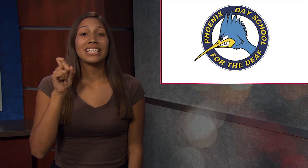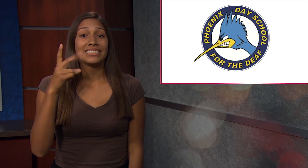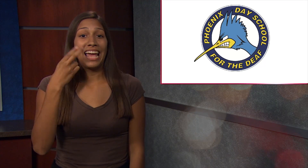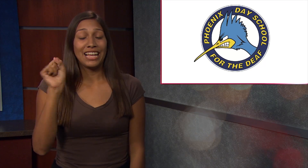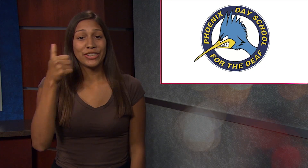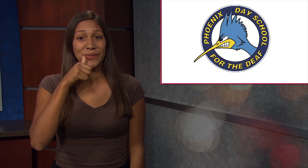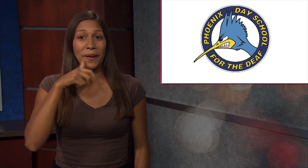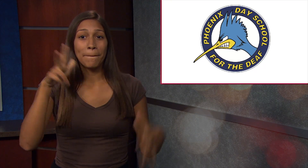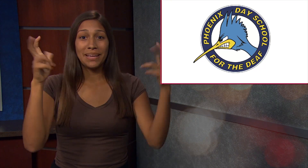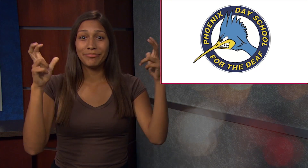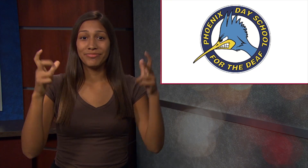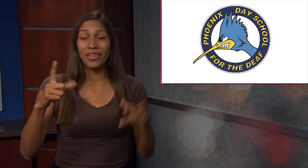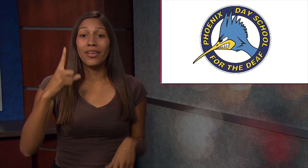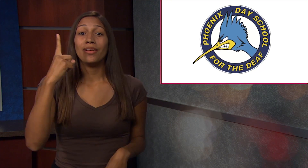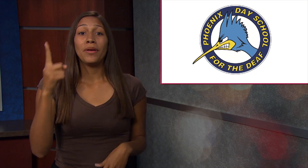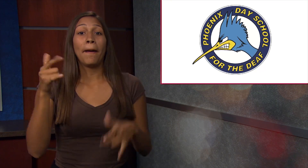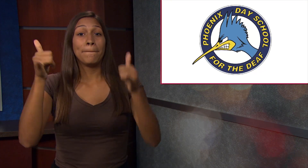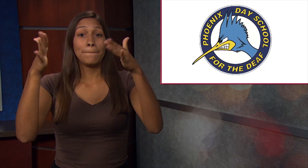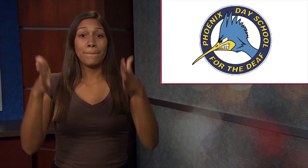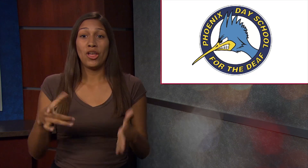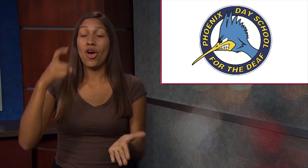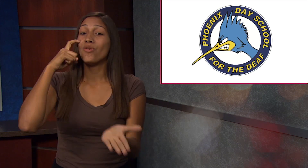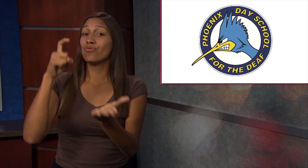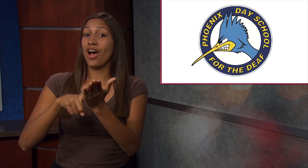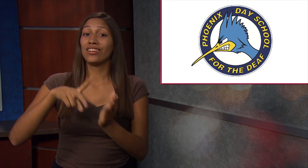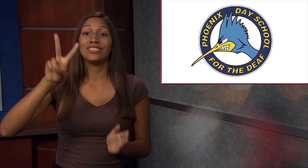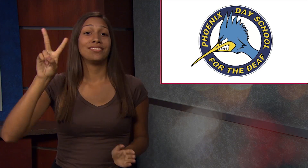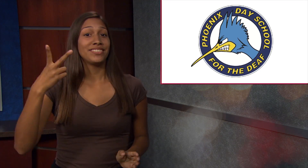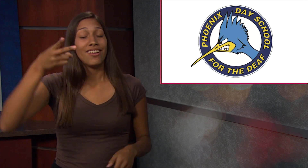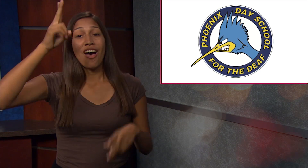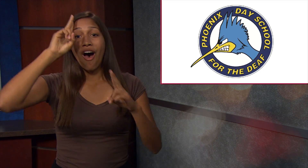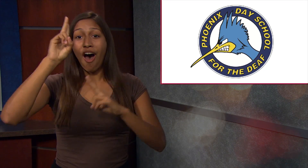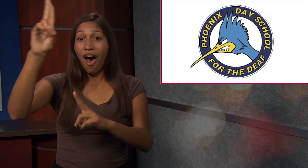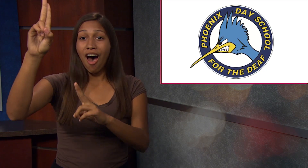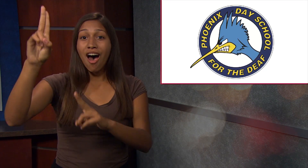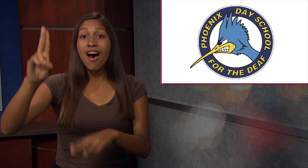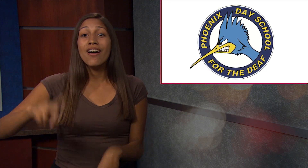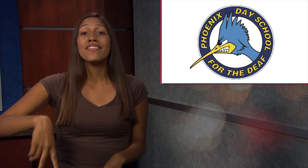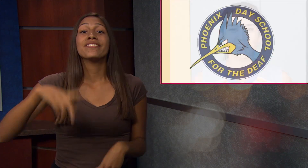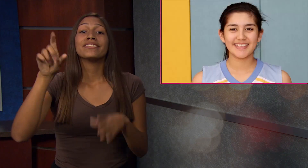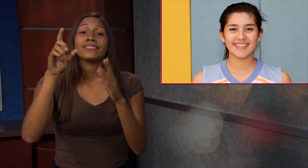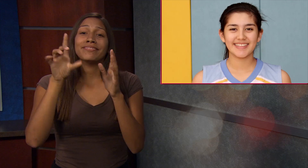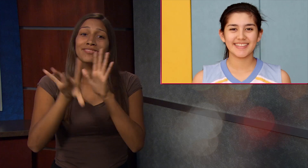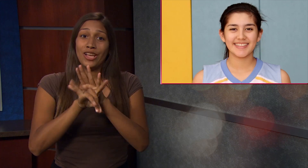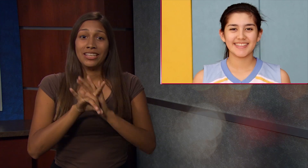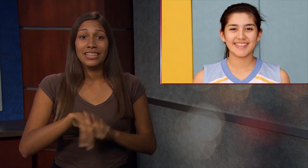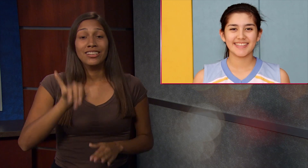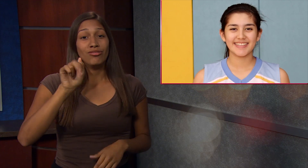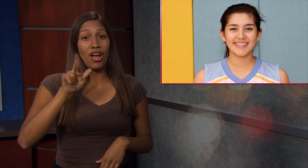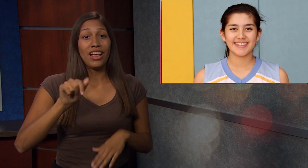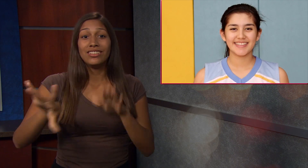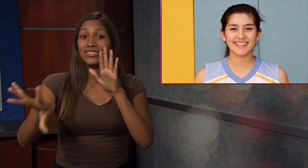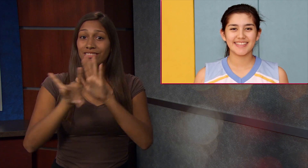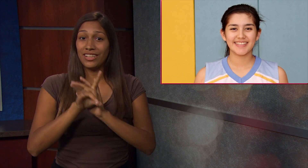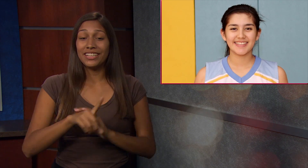ONE OF PDSD HIGH SCHOOL GIRLS BASKETBALL PLAYERS RECEIVED NOT ONE BUT TWO HONORABLE SELECTIONS.